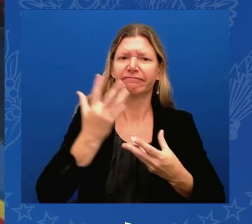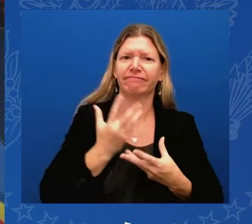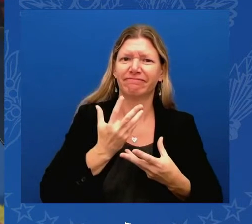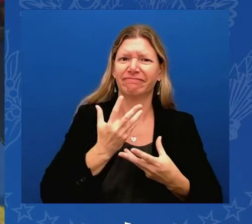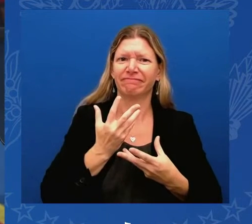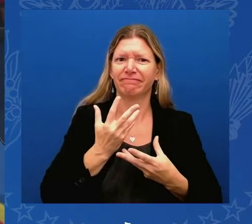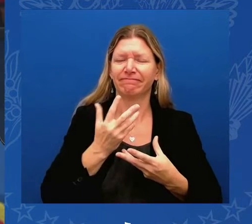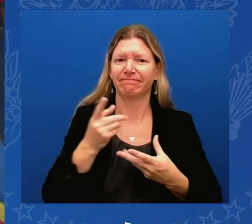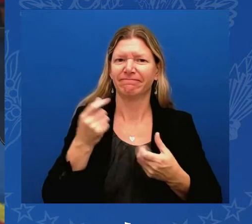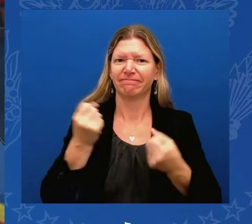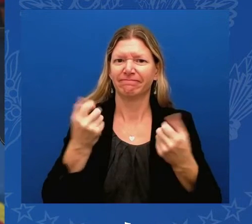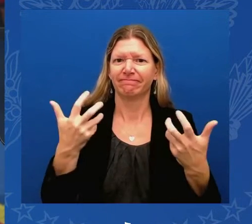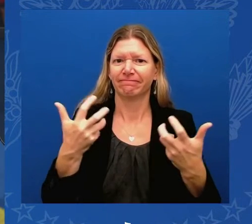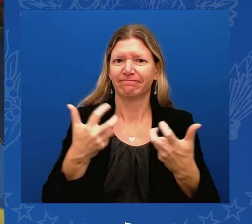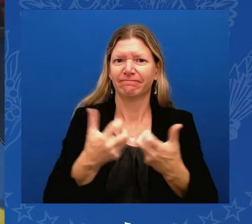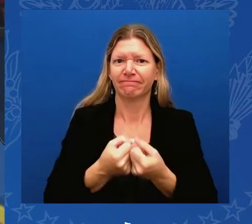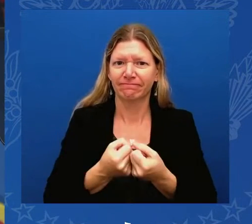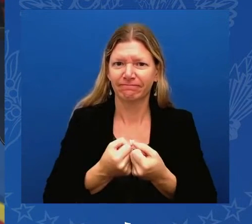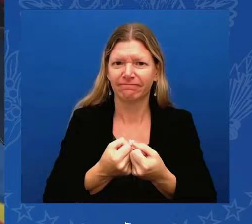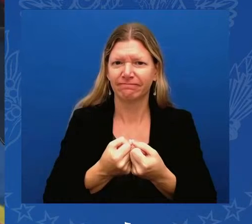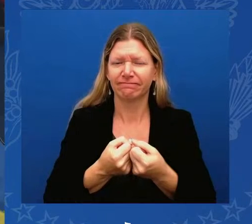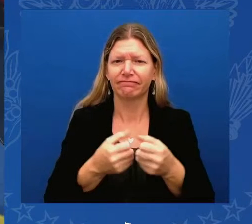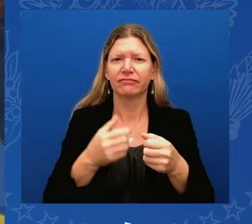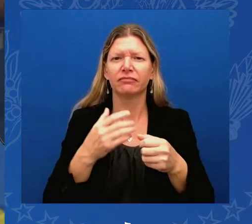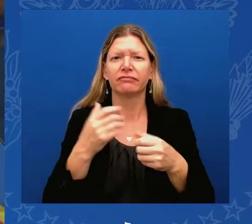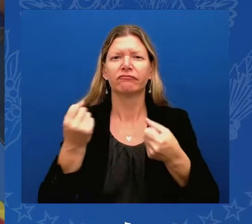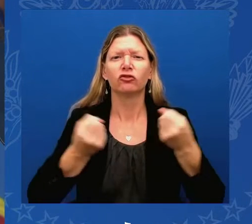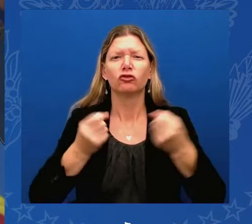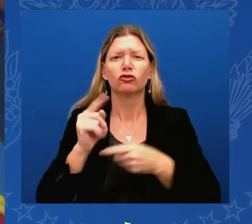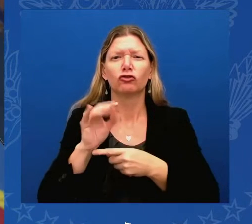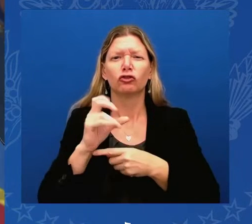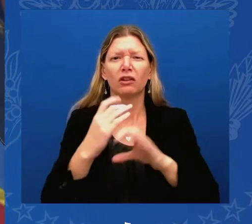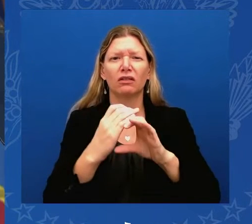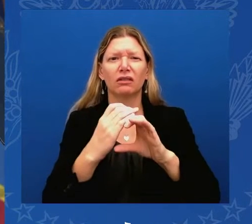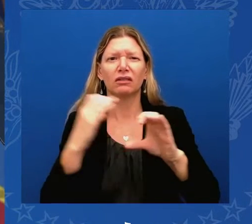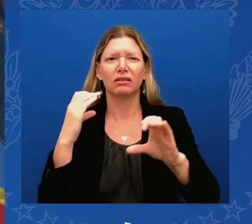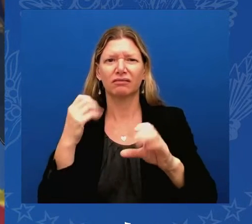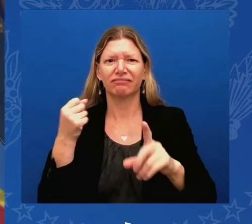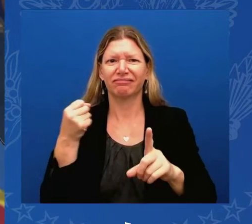while she was Christmas shopping with your three children." And she -- poor woman, she just blurted out.